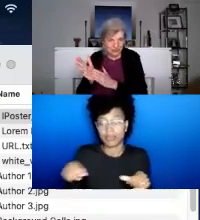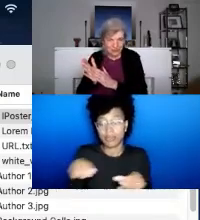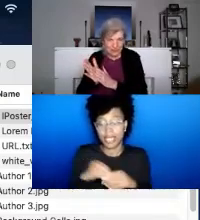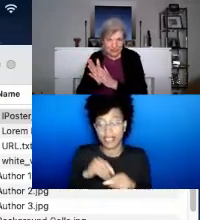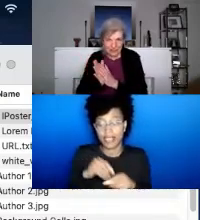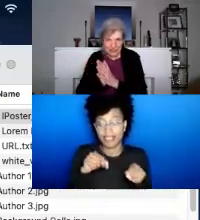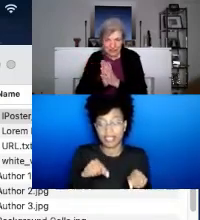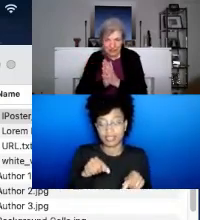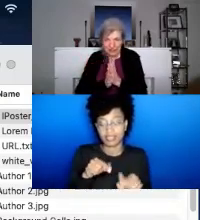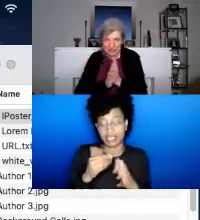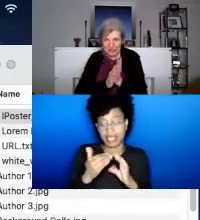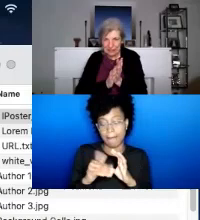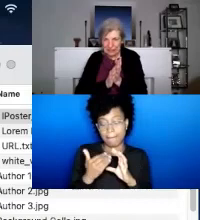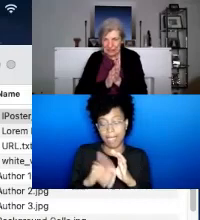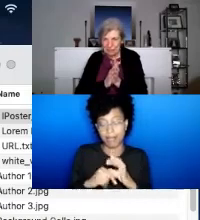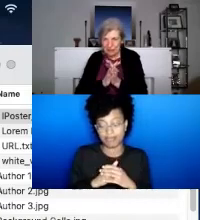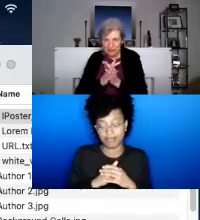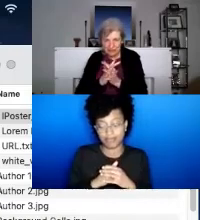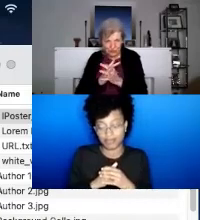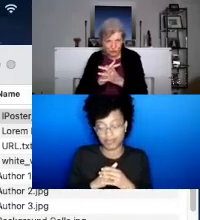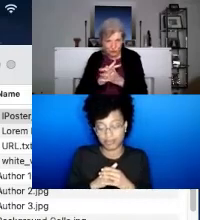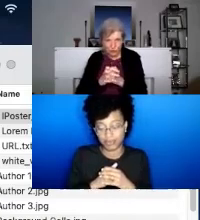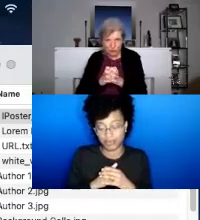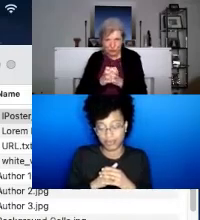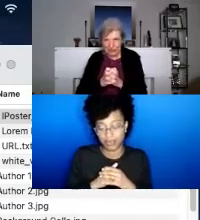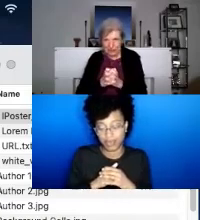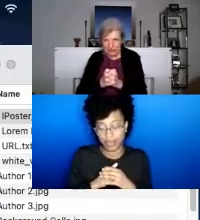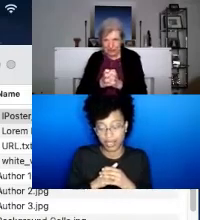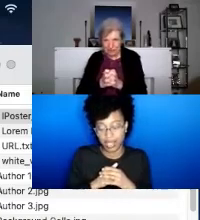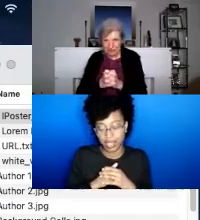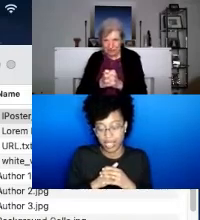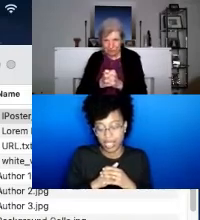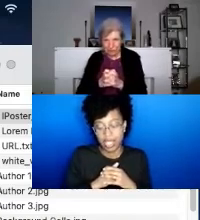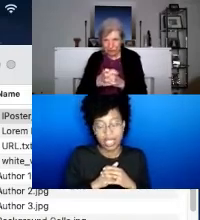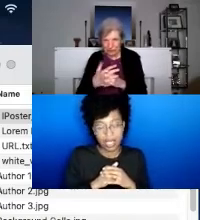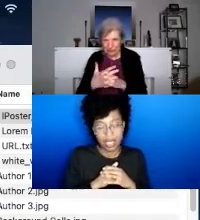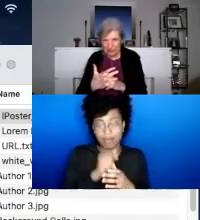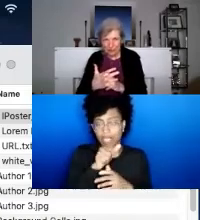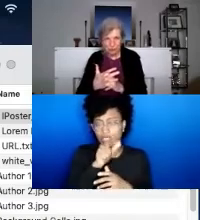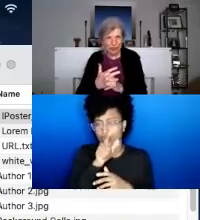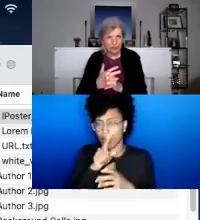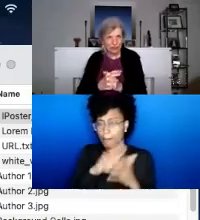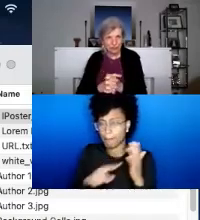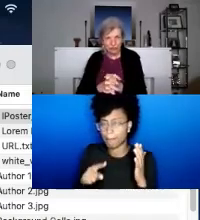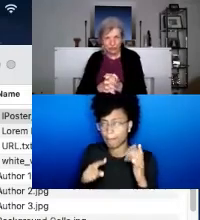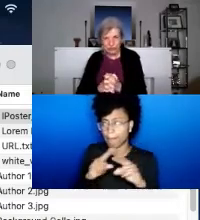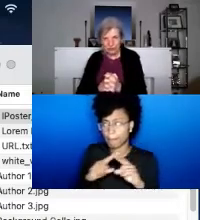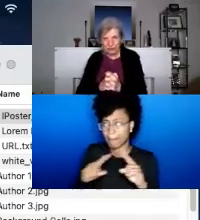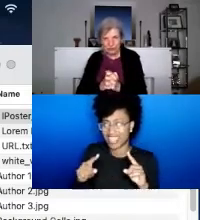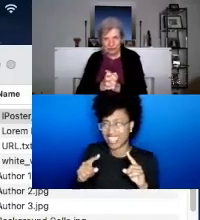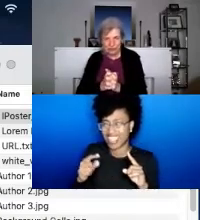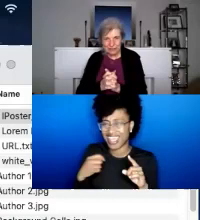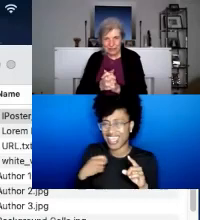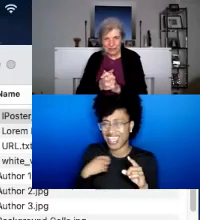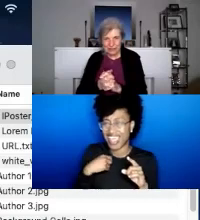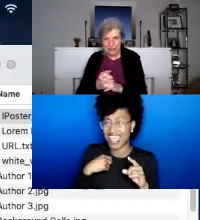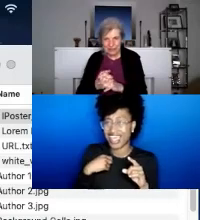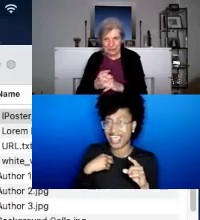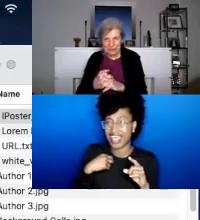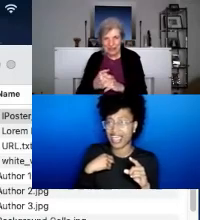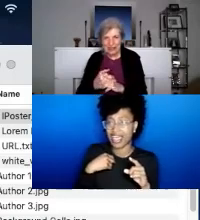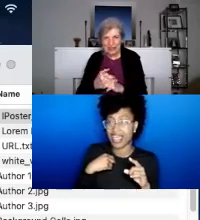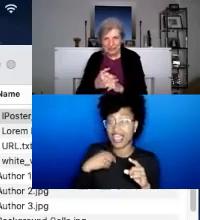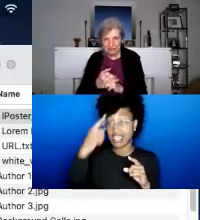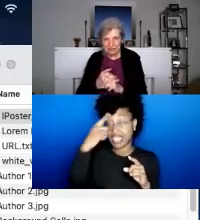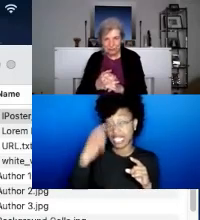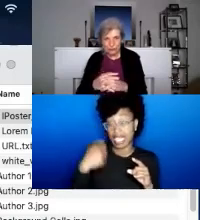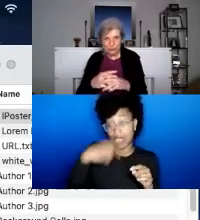07:45:46 I'm not sure, but I unfortunately have the regulation that I may not have self